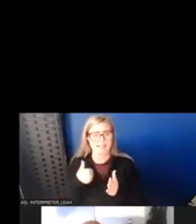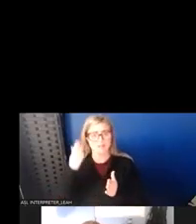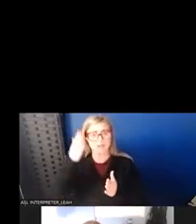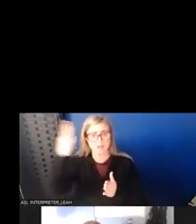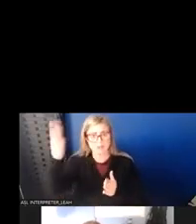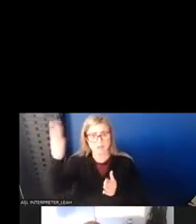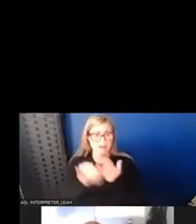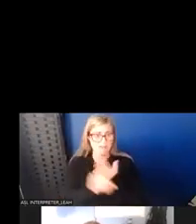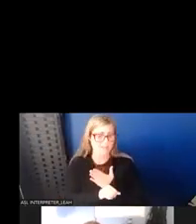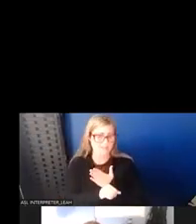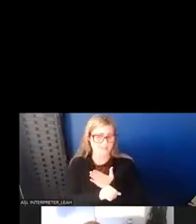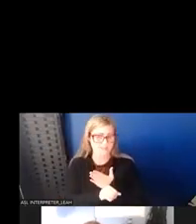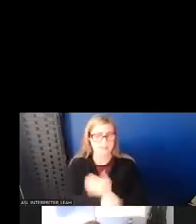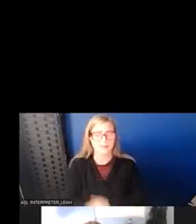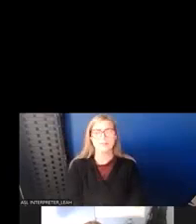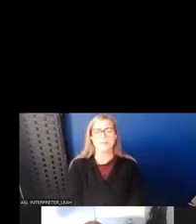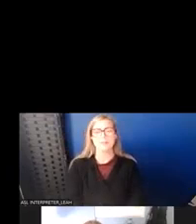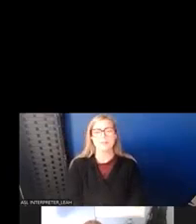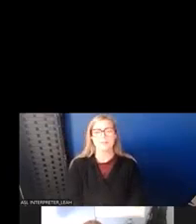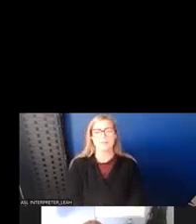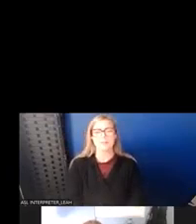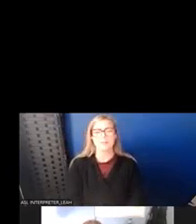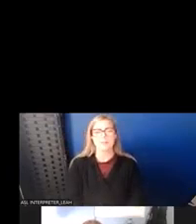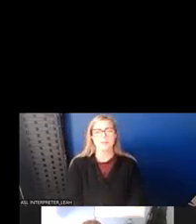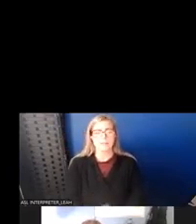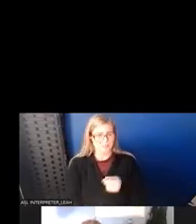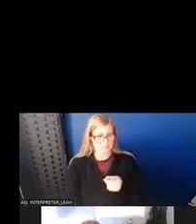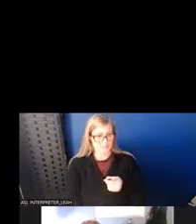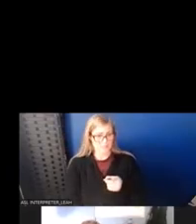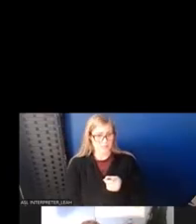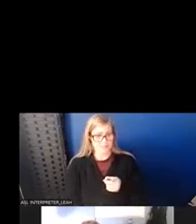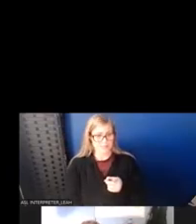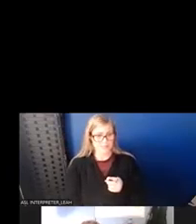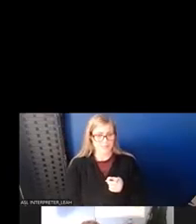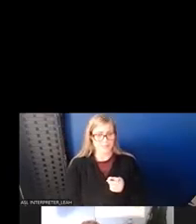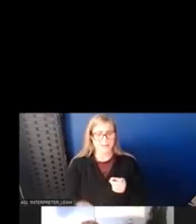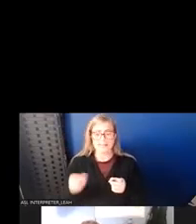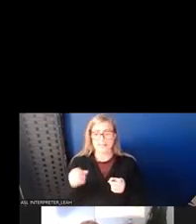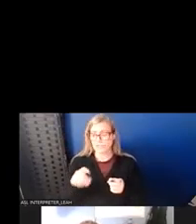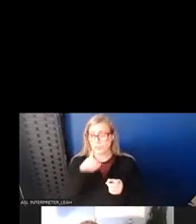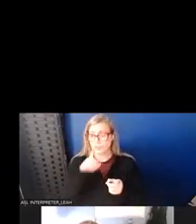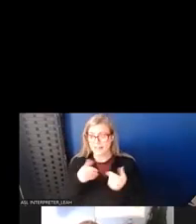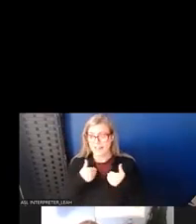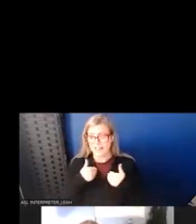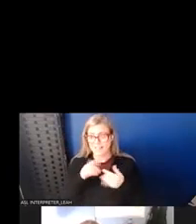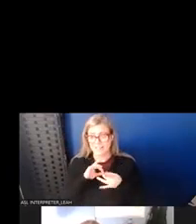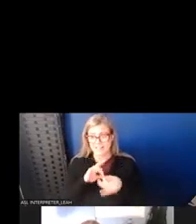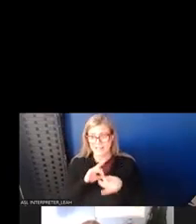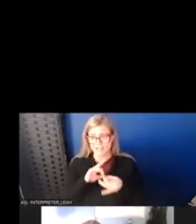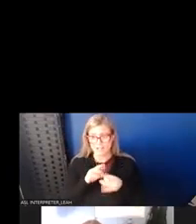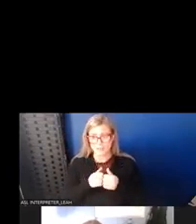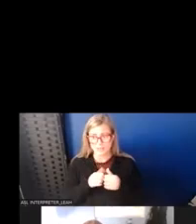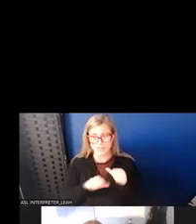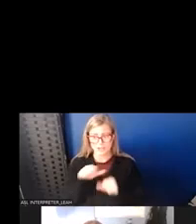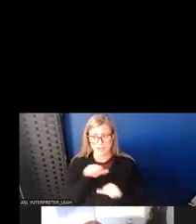So in some, if you really, you know, have these connections with each other where you understand your belief system,